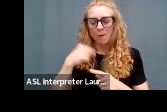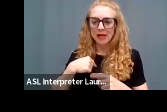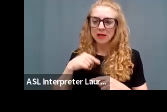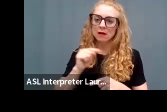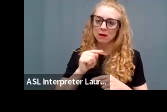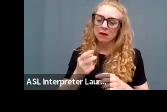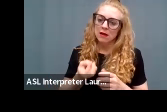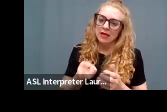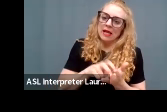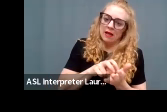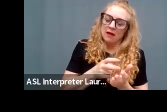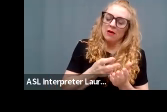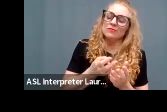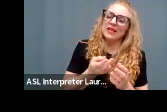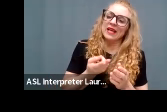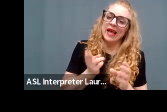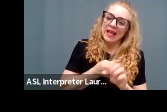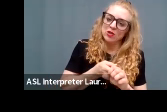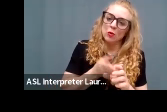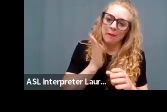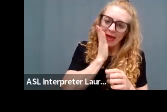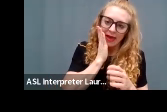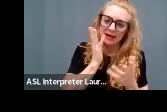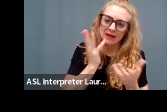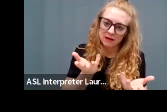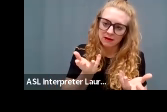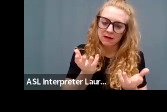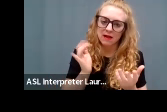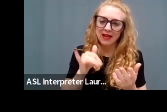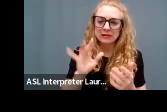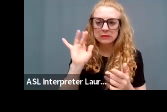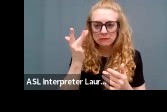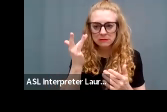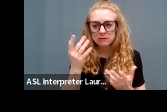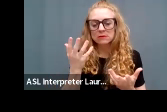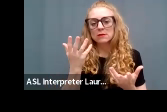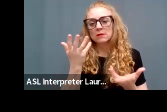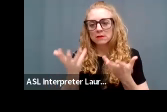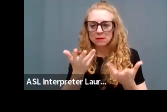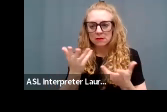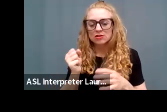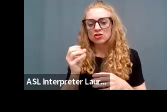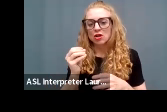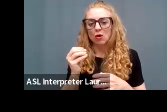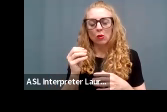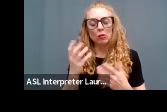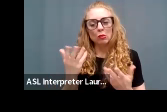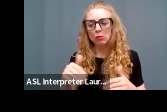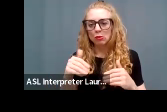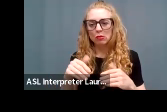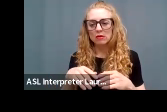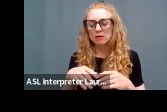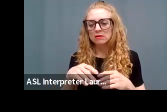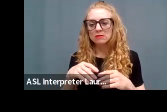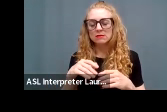bed then it's a real uh nuisance and and uh you know inconvenience that's beyond just a normal